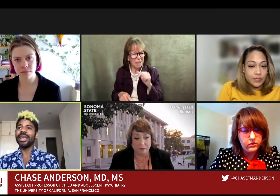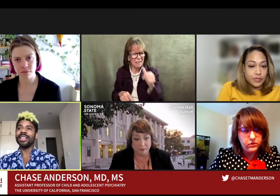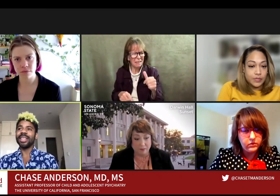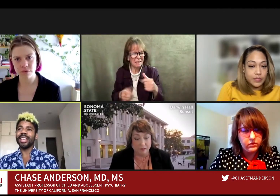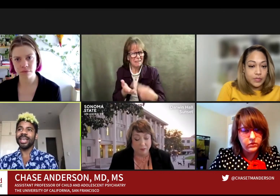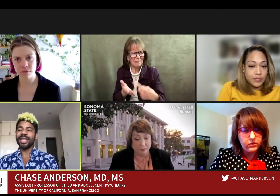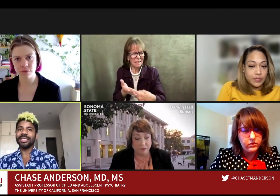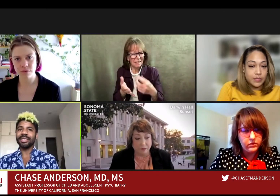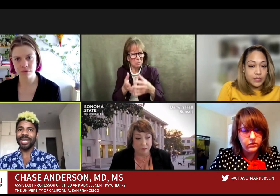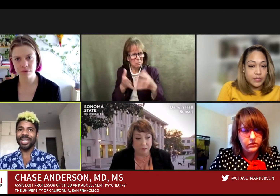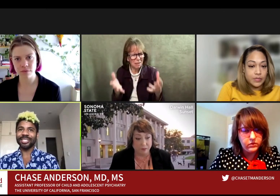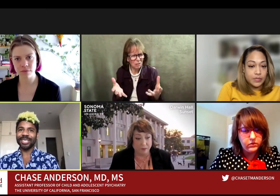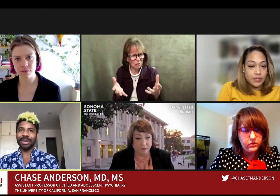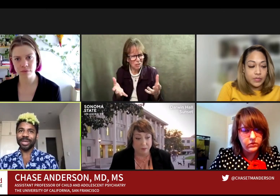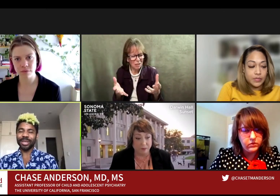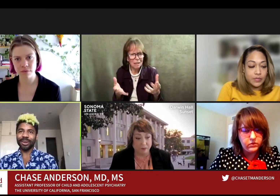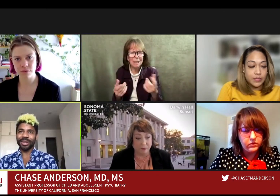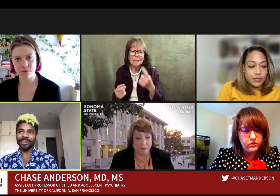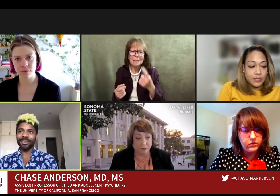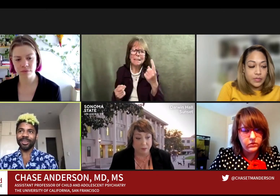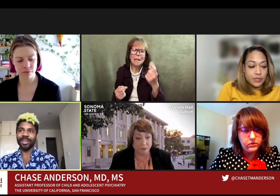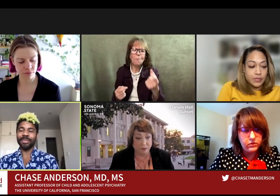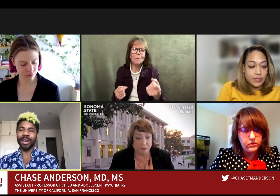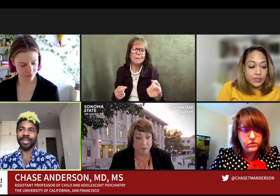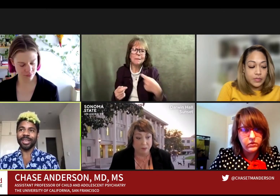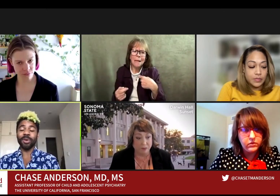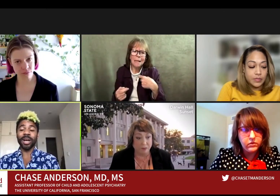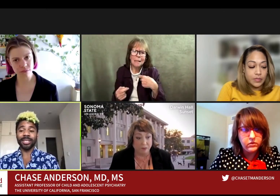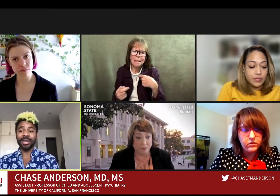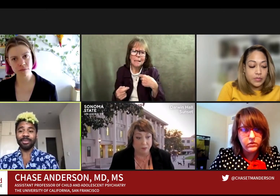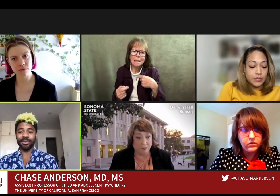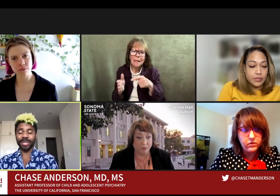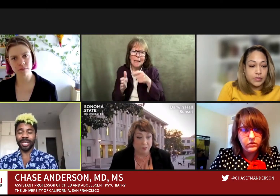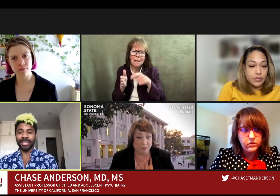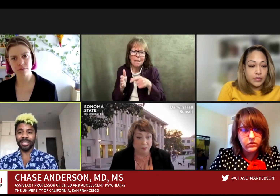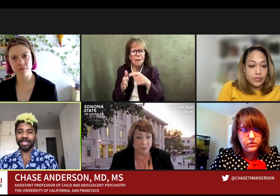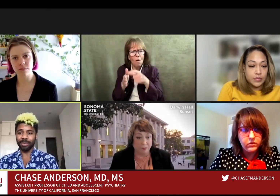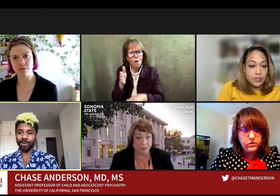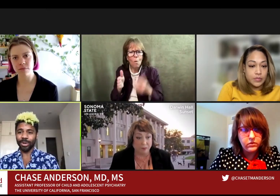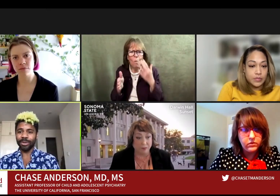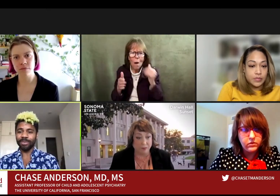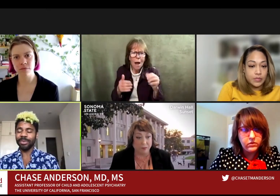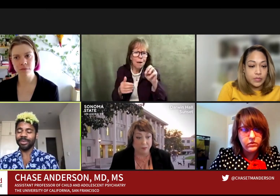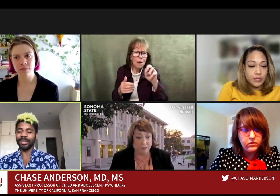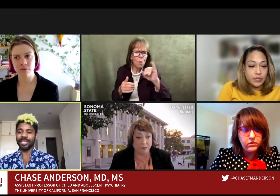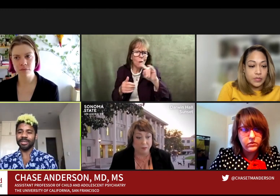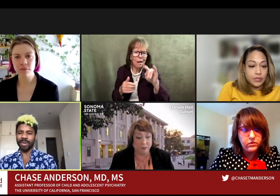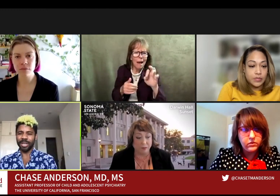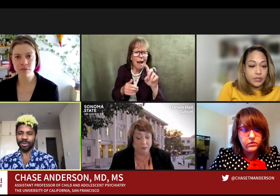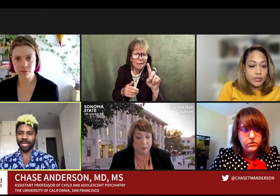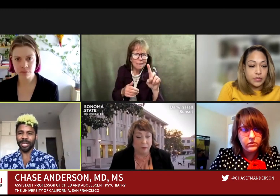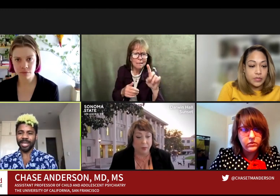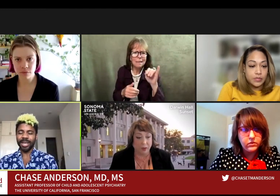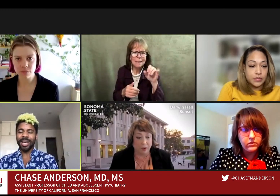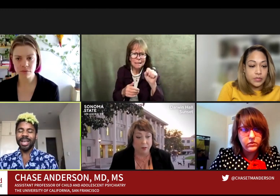And then somebody actually sent me an article about why saying minoritized is important versus minority.